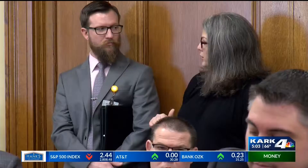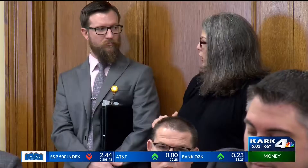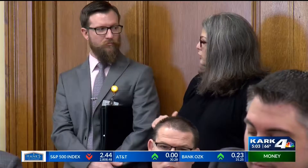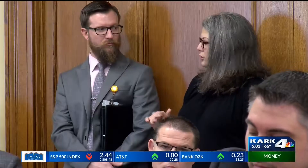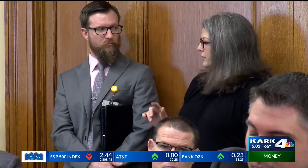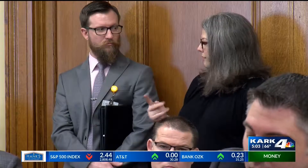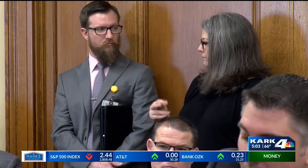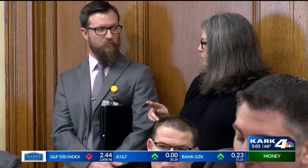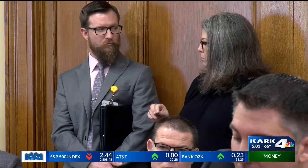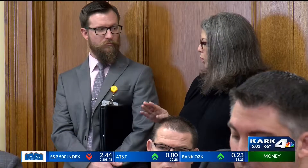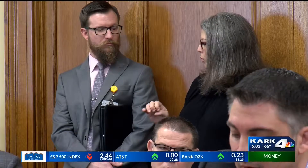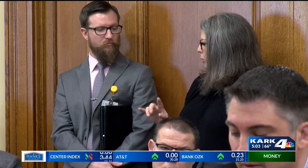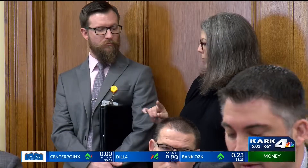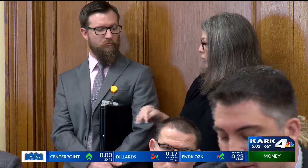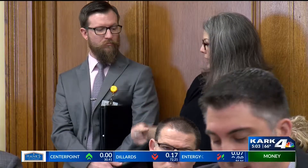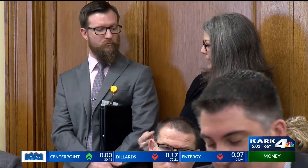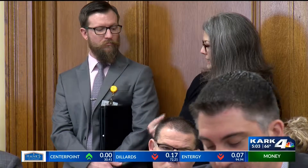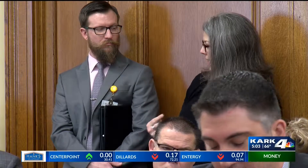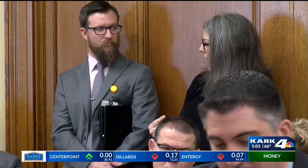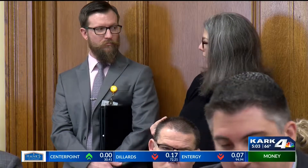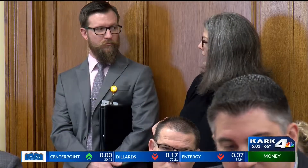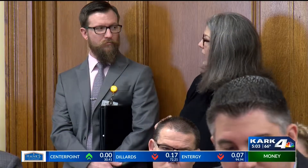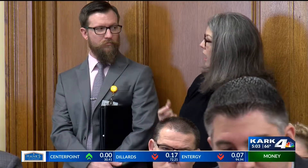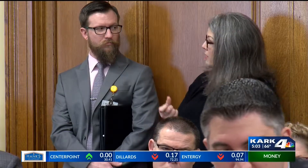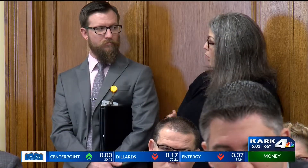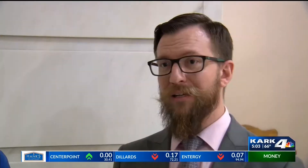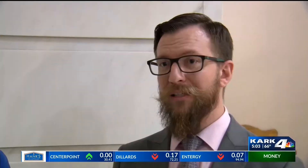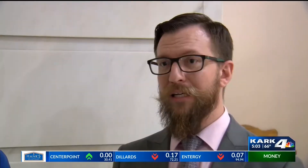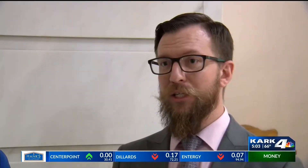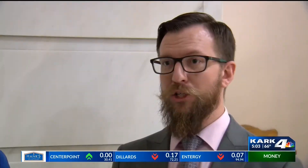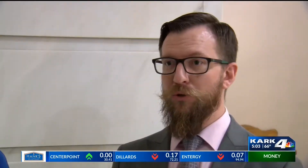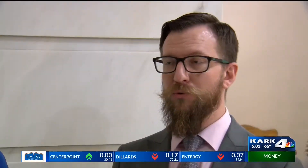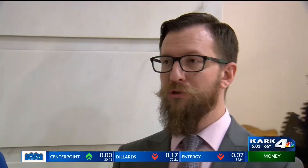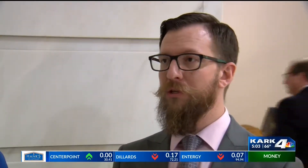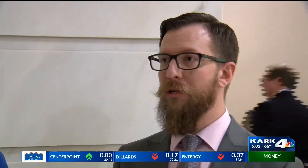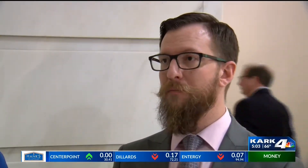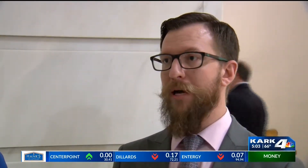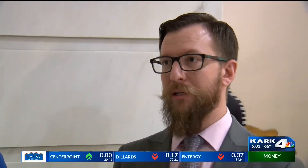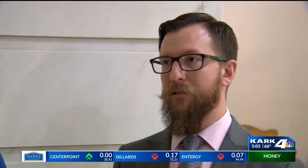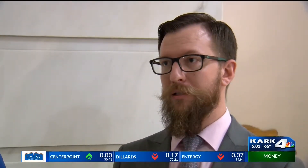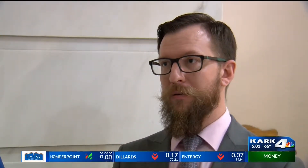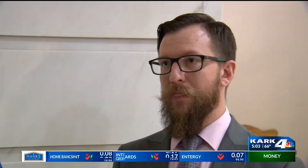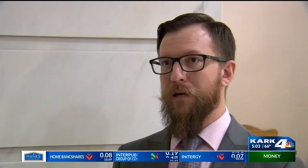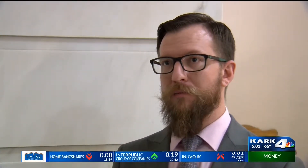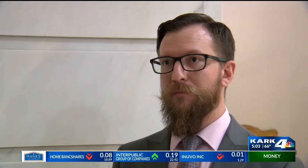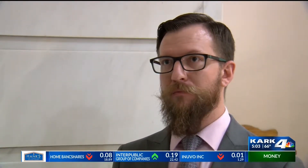ARKANSANS... LESS THAN 5,000 NEED THESE SERVICES. ((Kerry Ingram/Schoolá Based Supervisor,lical Therapt)) "It not a huge impact on oustate to dosomething likehis, but if